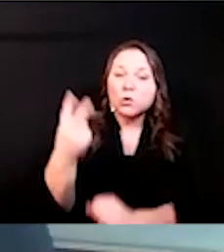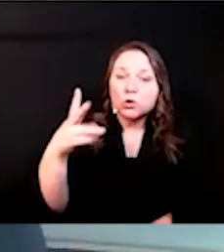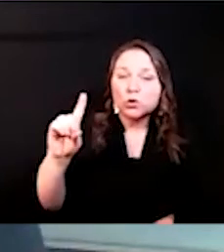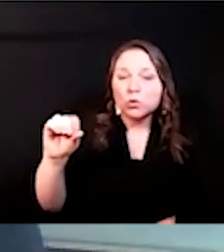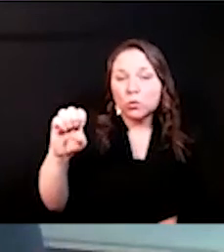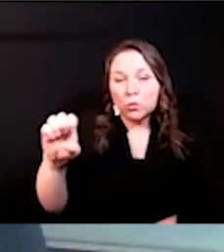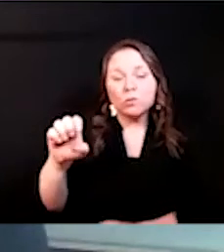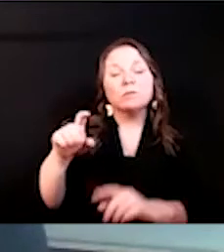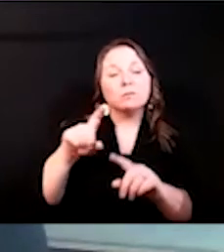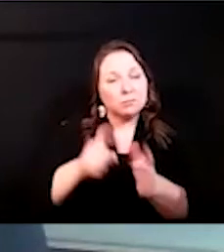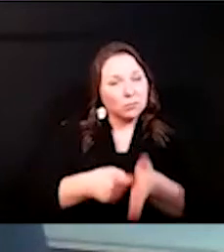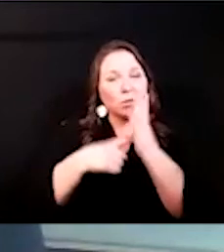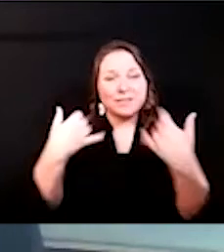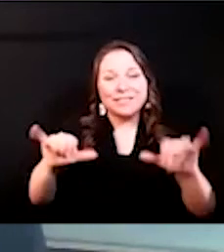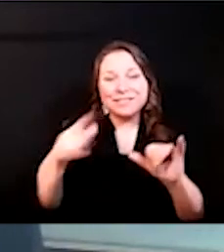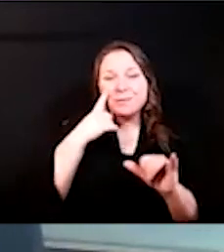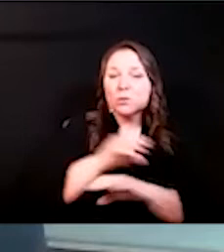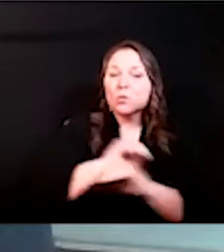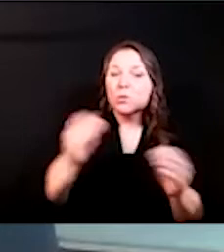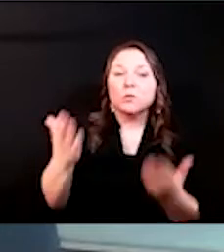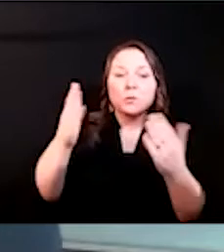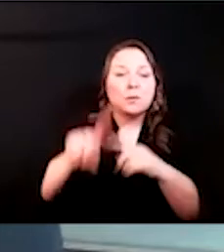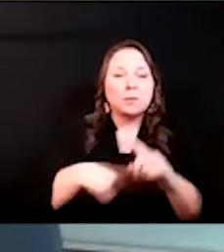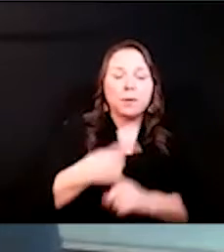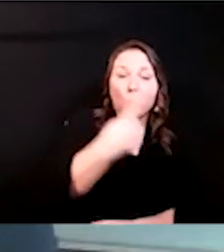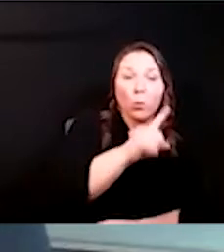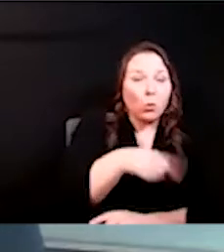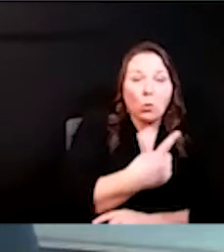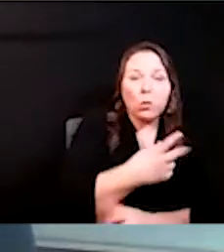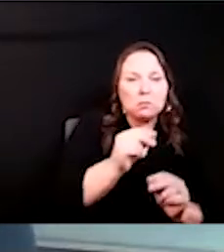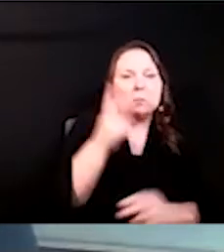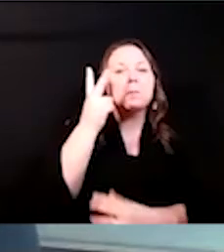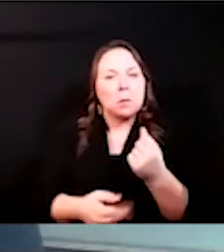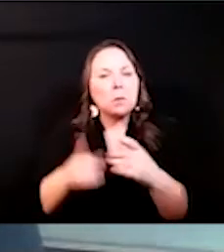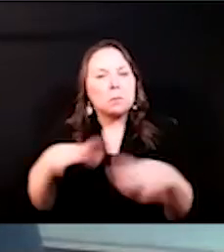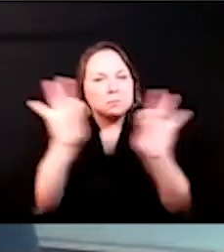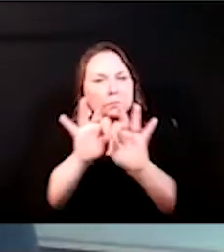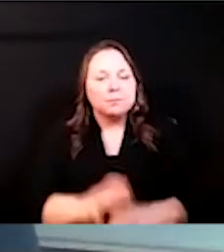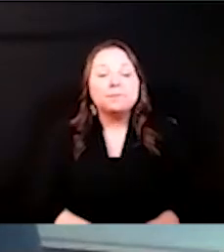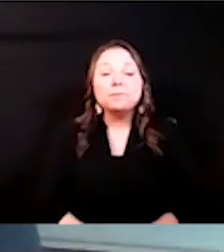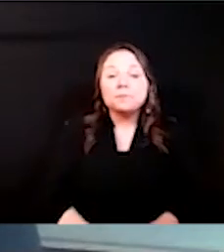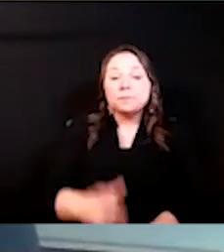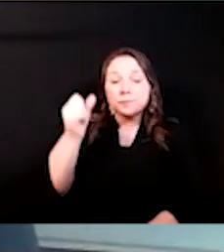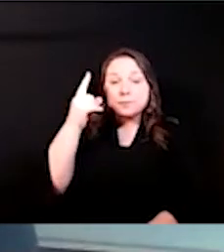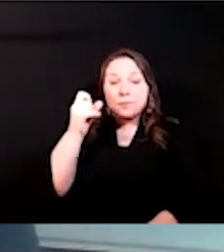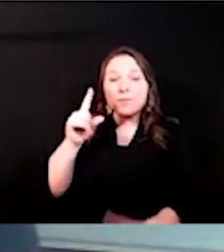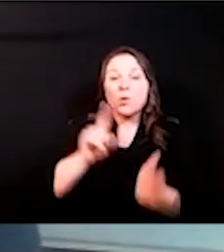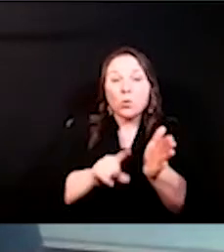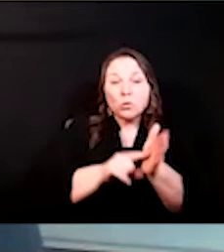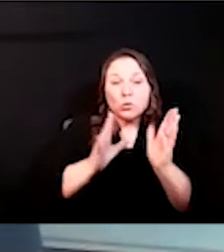STILL REQUIRES TWO SHOTS BECAUSE RIGHT NOW, THERE'S NO RECOMMENDATIONS ABOUT GETTING ONE SHOT. THAT BEING SAID,